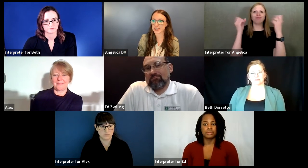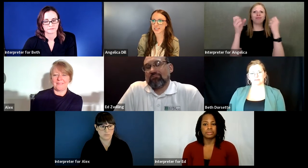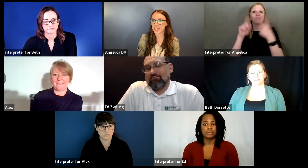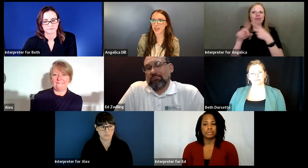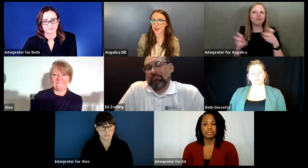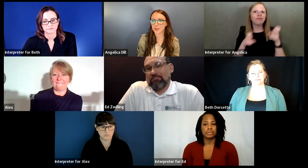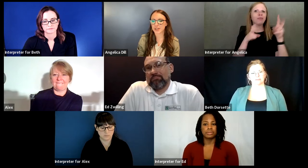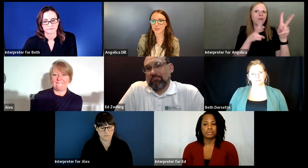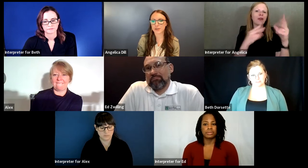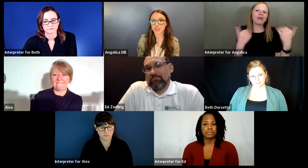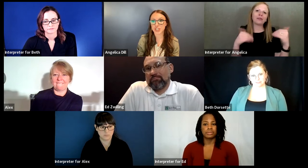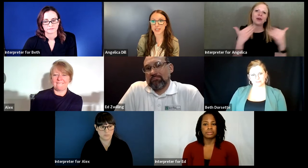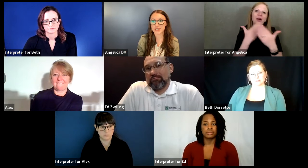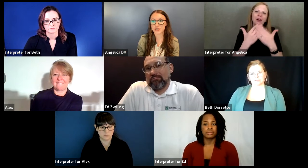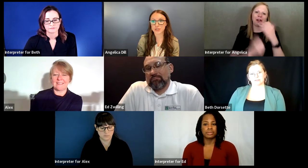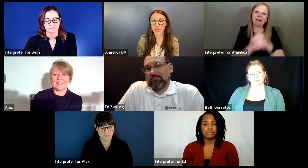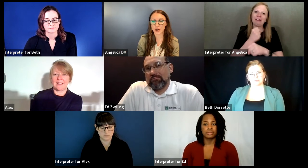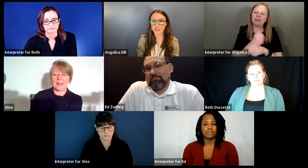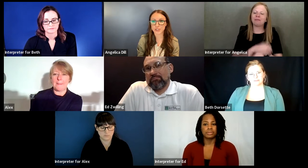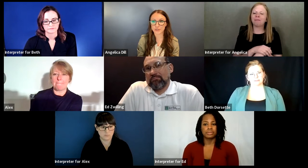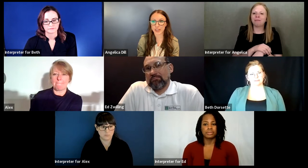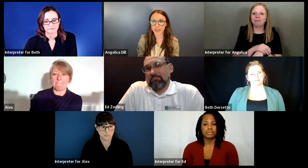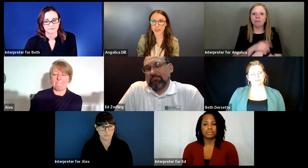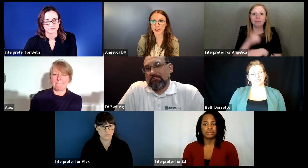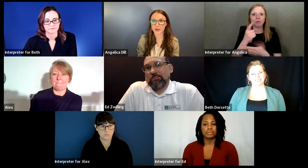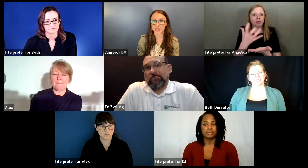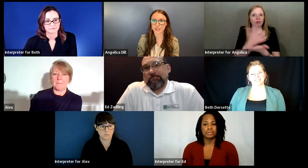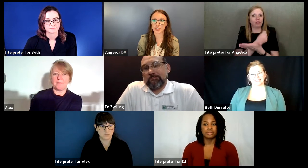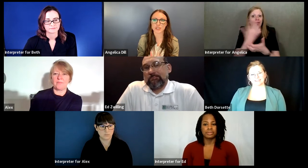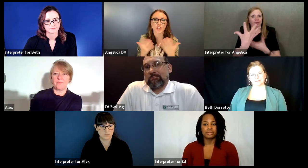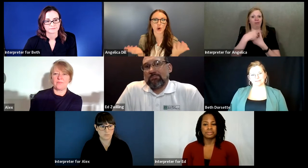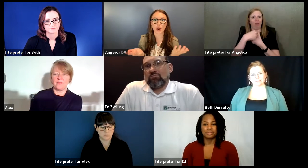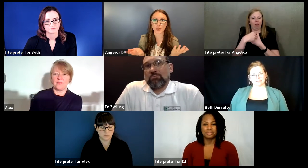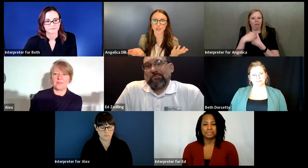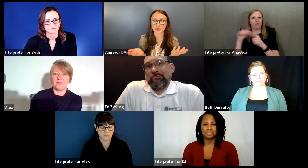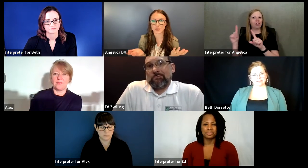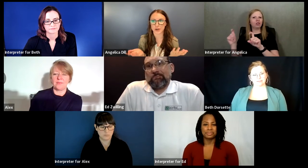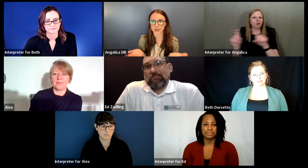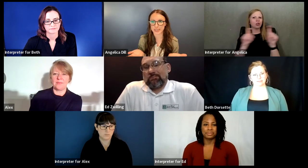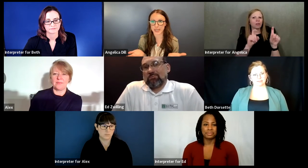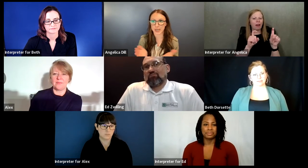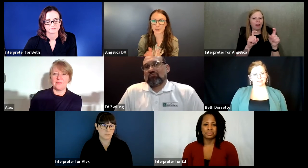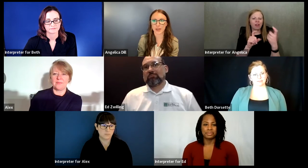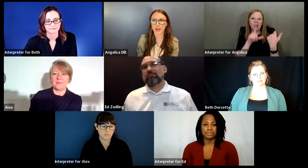And if you have a chance to take our survey, it's just to know how we can do this better next time.